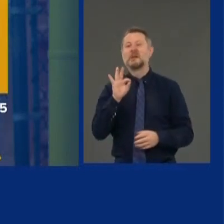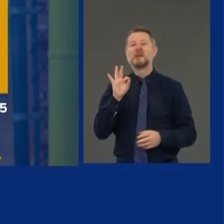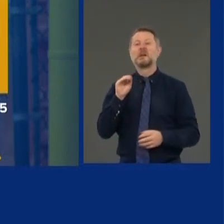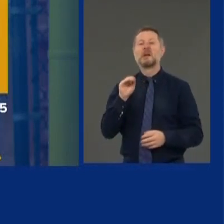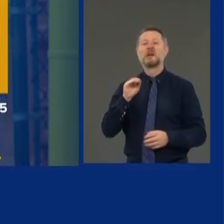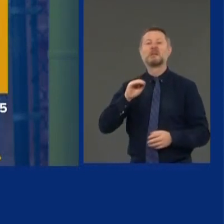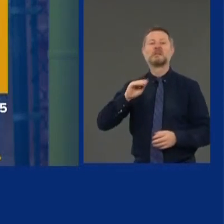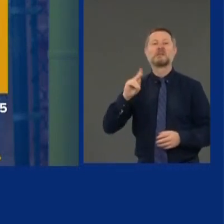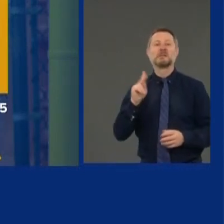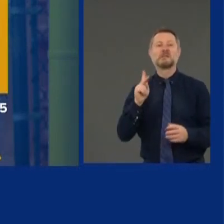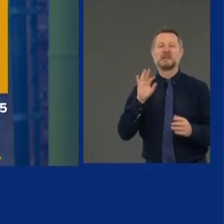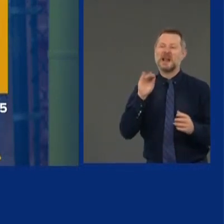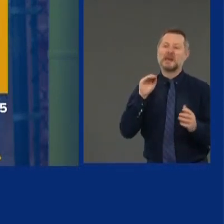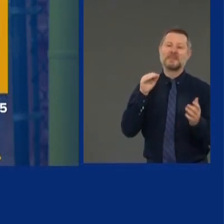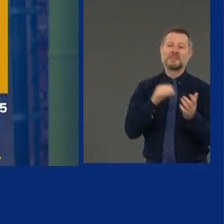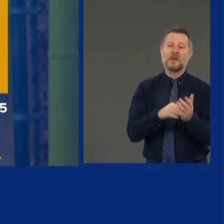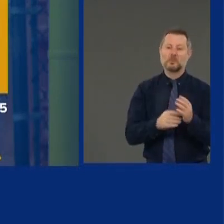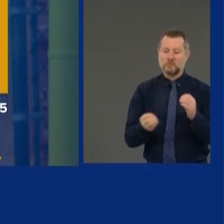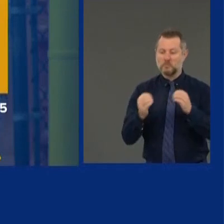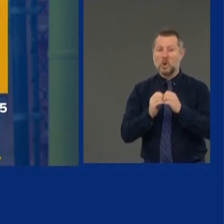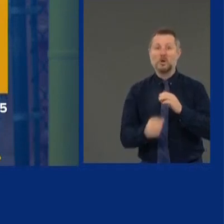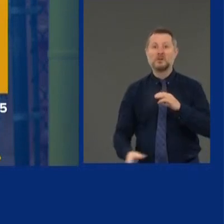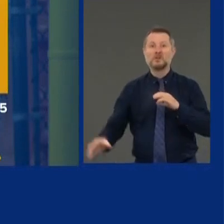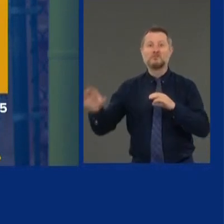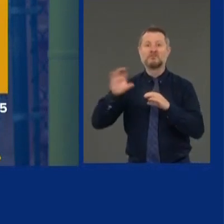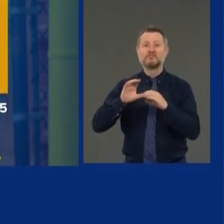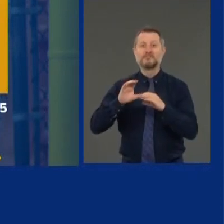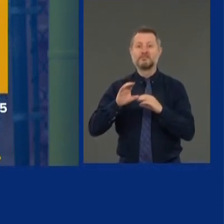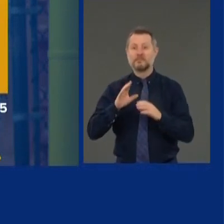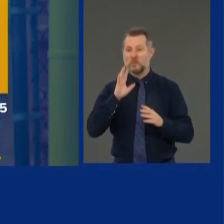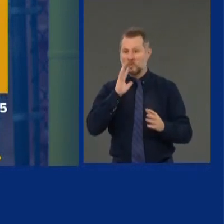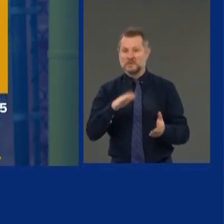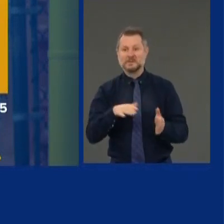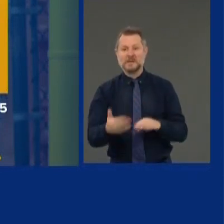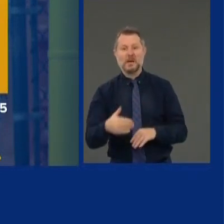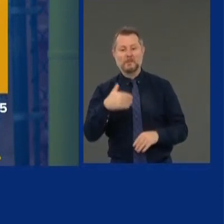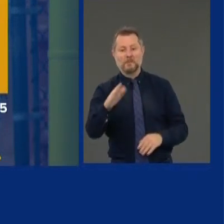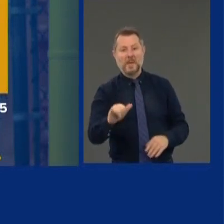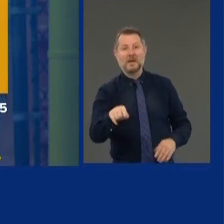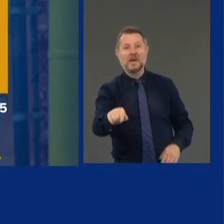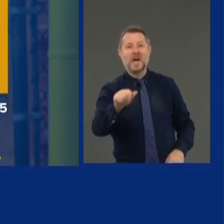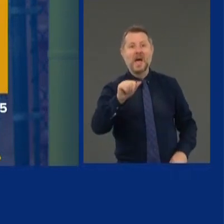PROJECTIONS TO SHOW ALMOST